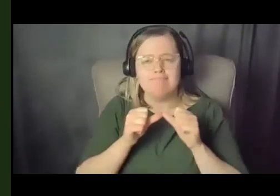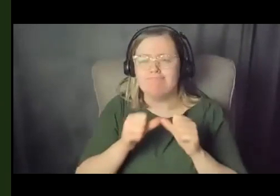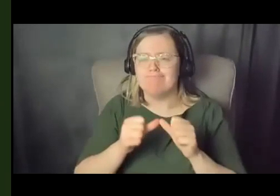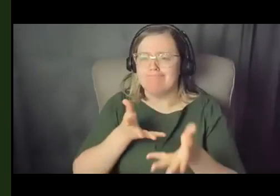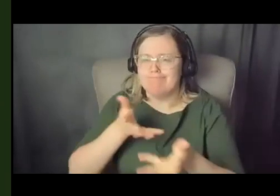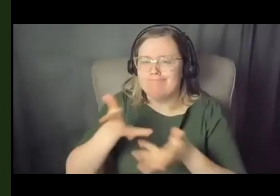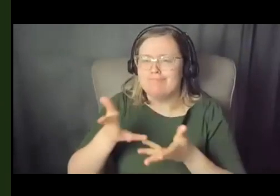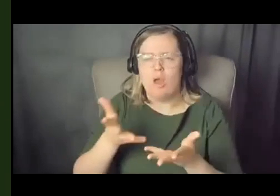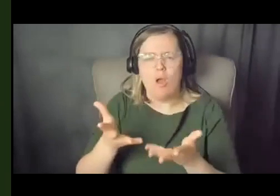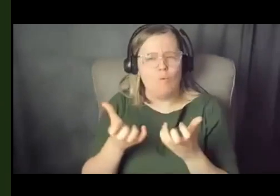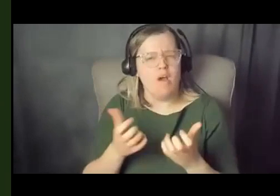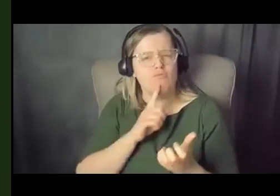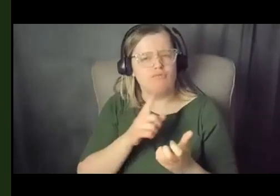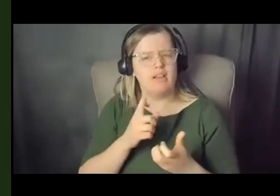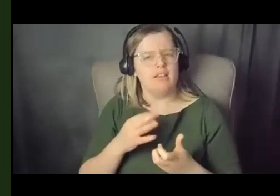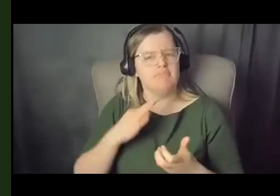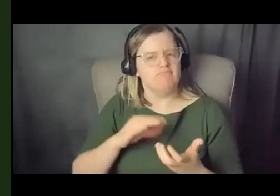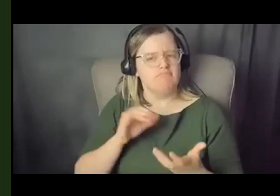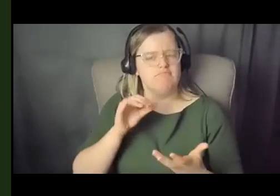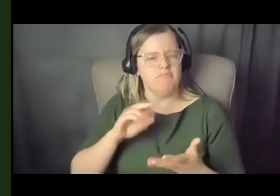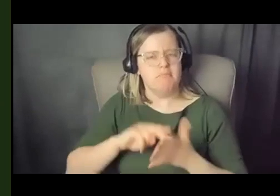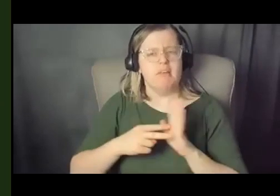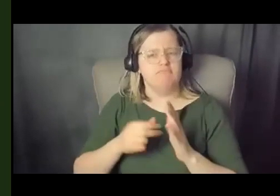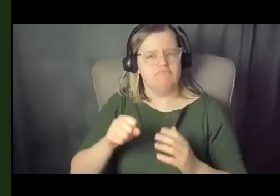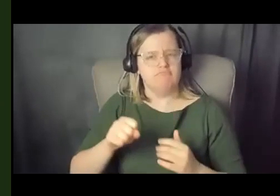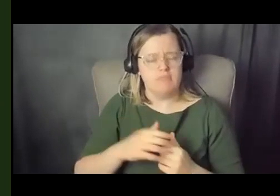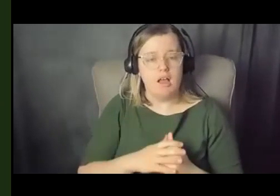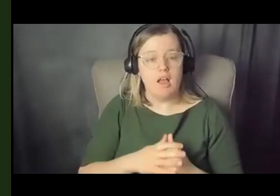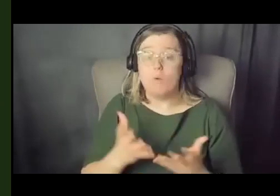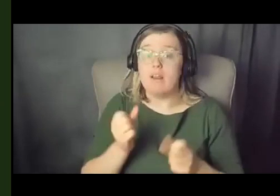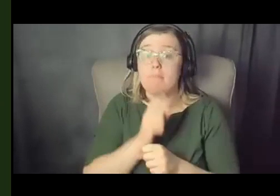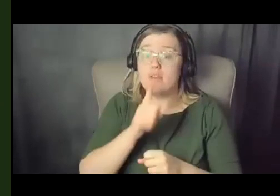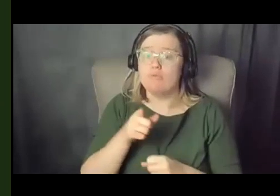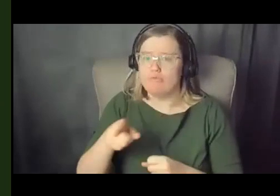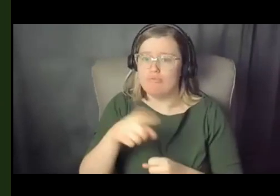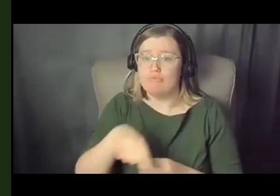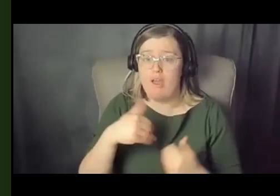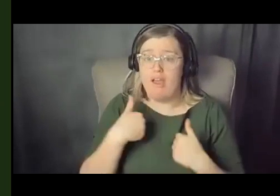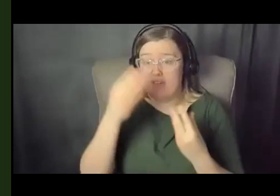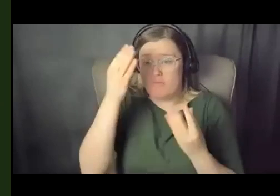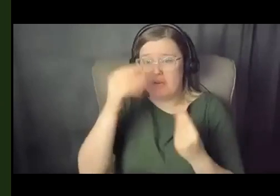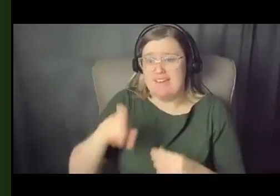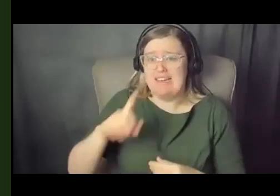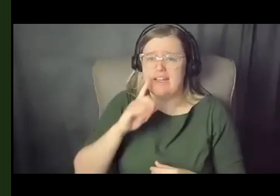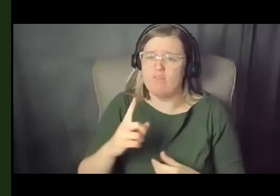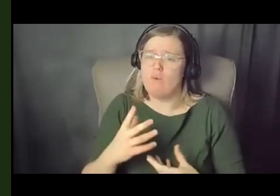interacting with you and get your questions answered and make sure you have information you need to participate until we can